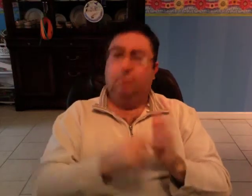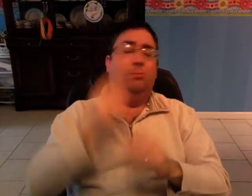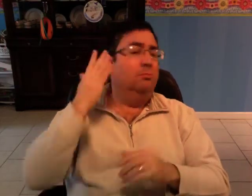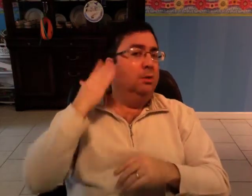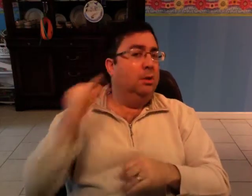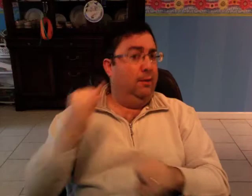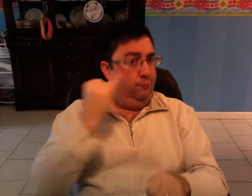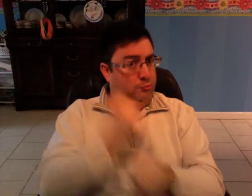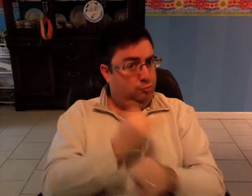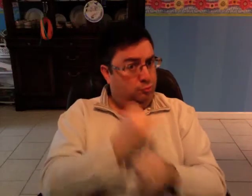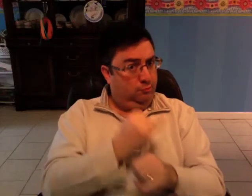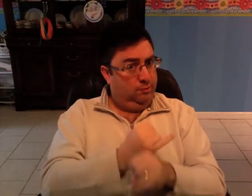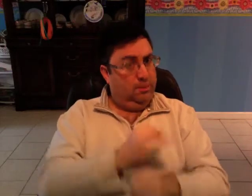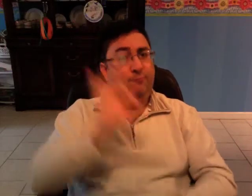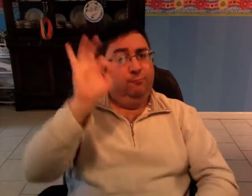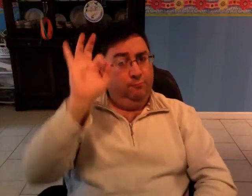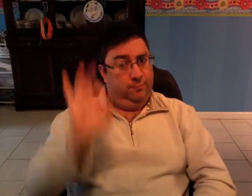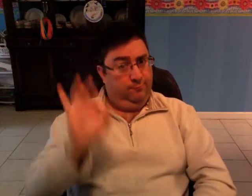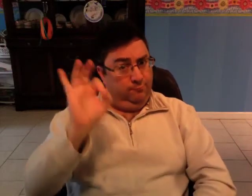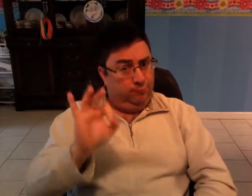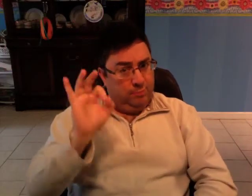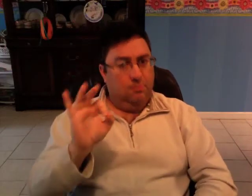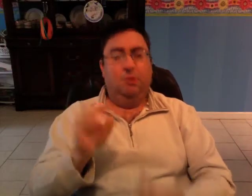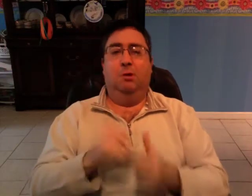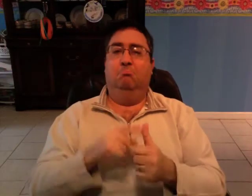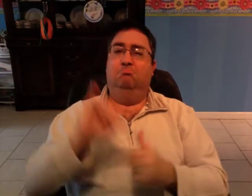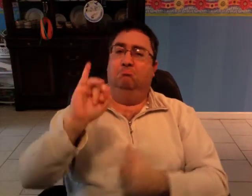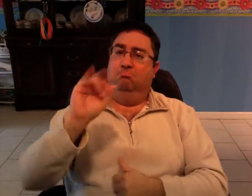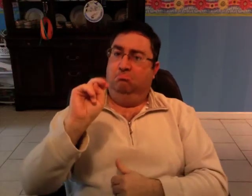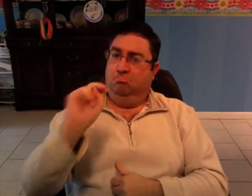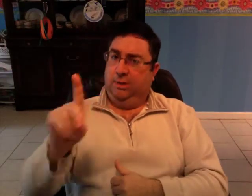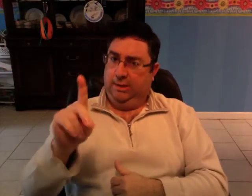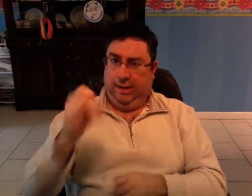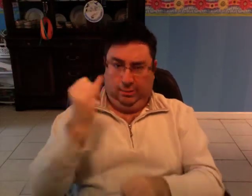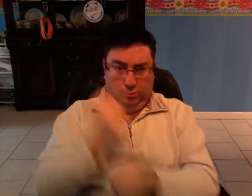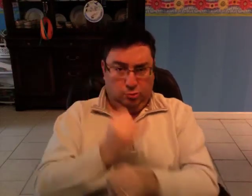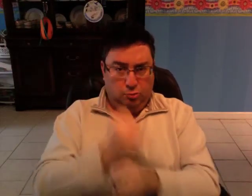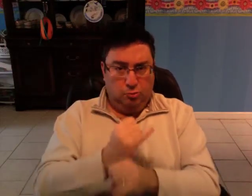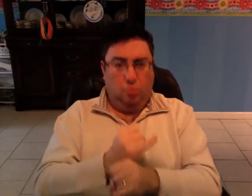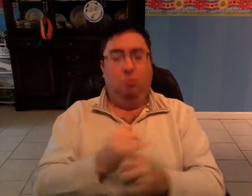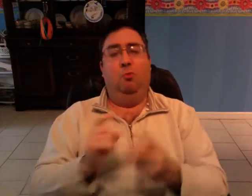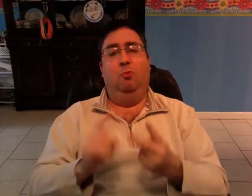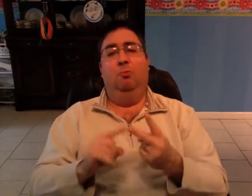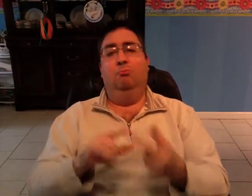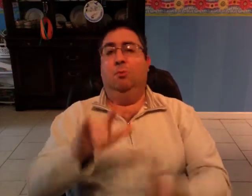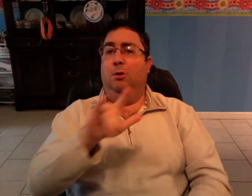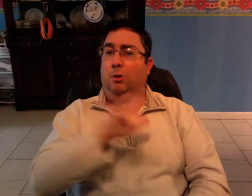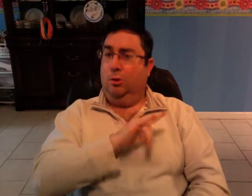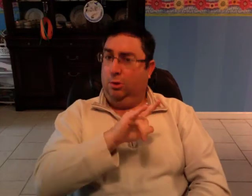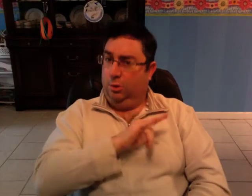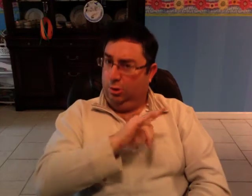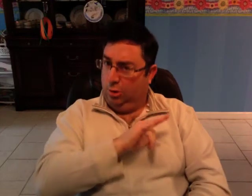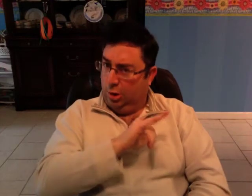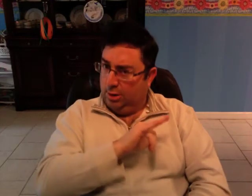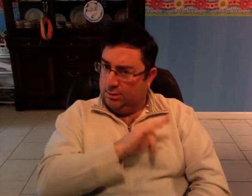The California School for the Deaf at Fremont, the Indiana School for the Deaf, The Learning Center (Massachusetts),